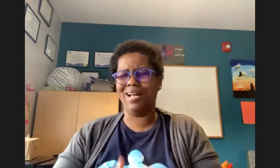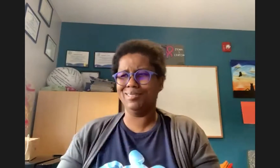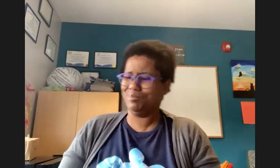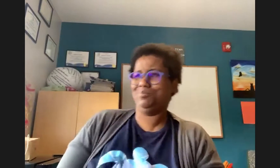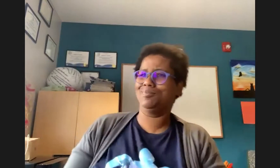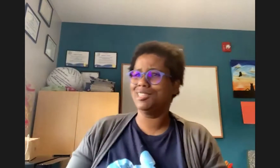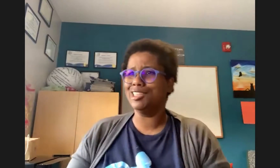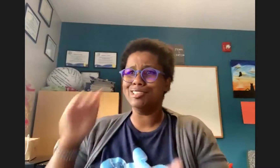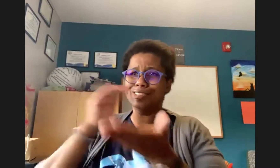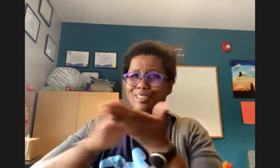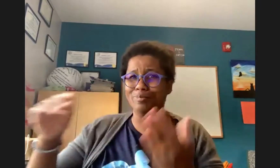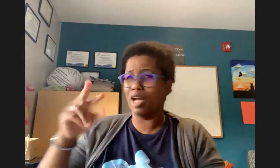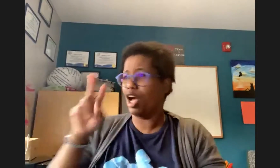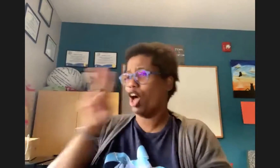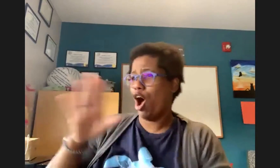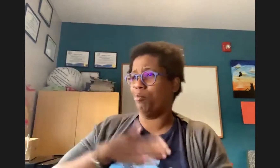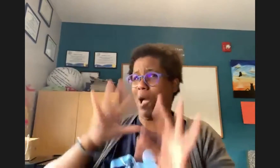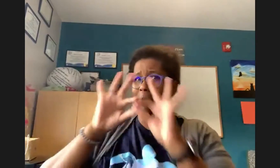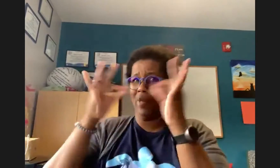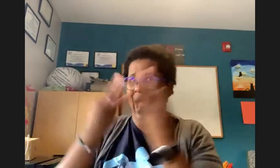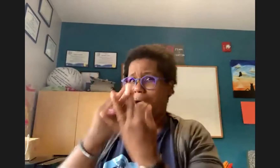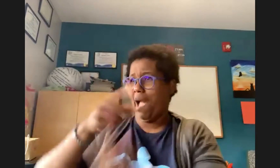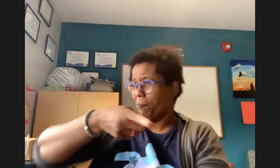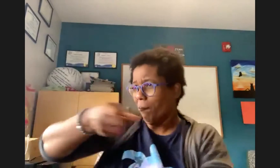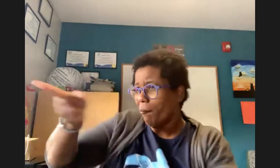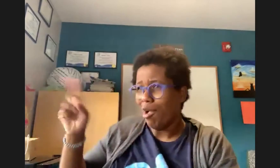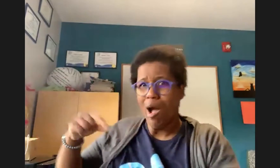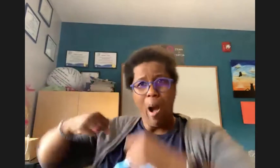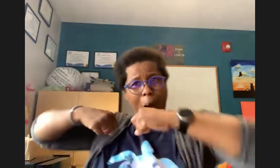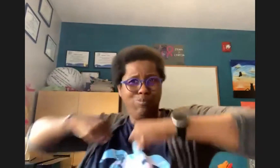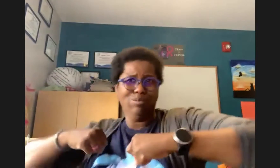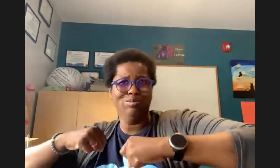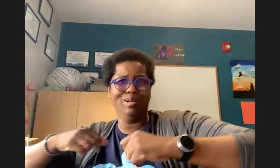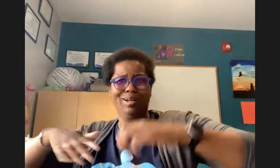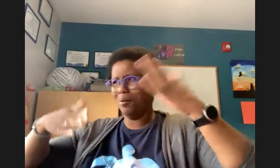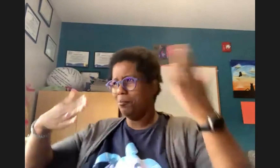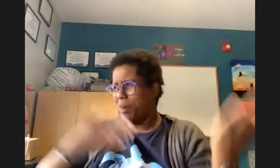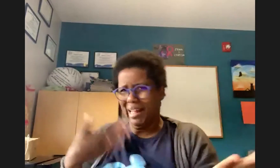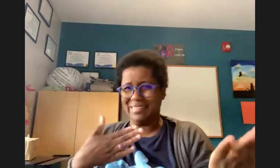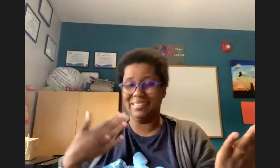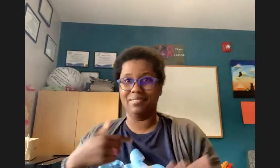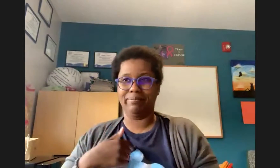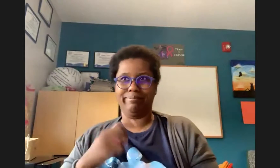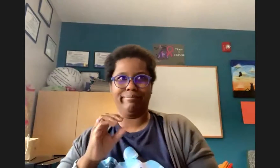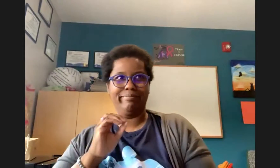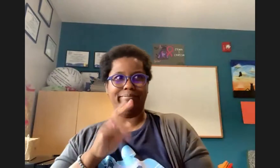"and that shape and boldness? "Look at the women in your family. Do any of us stand with our arms up like that?"